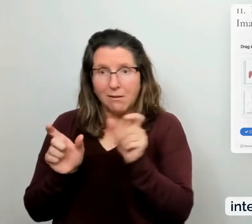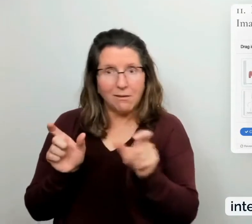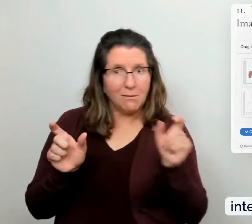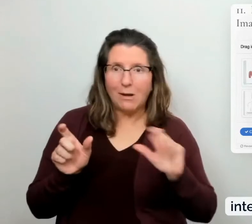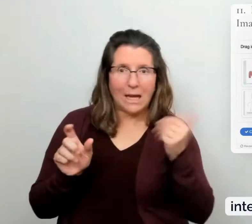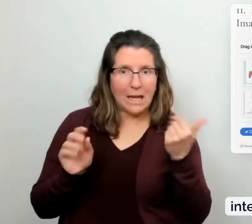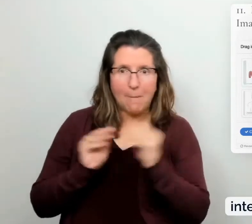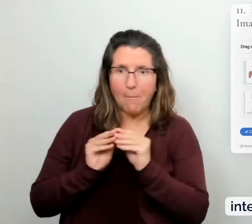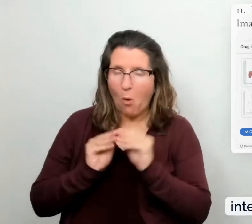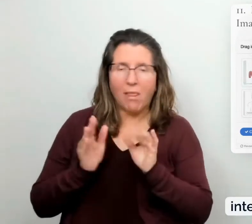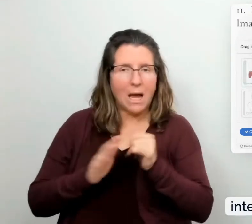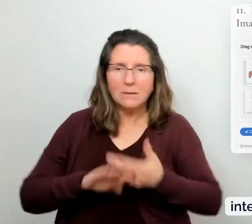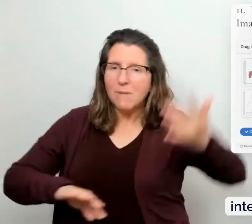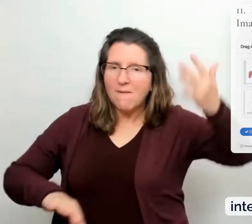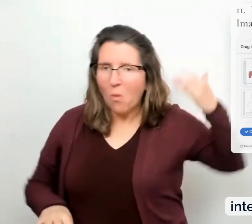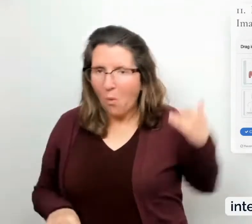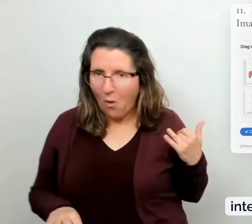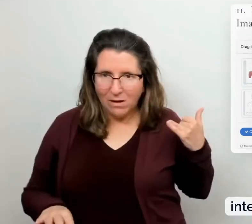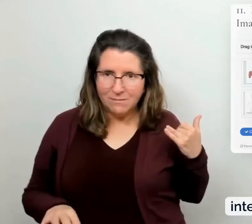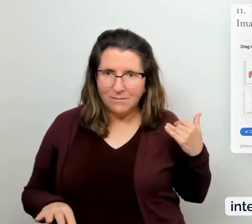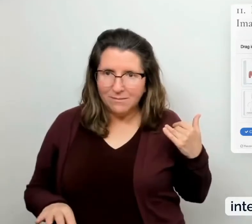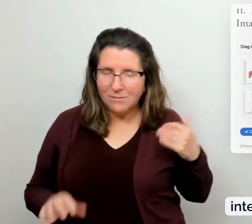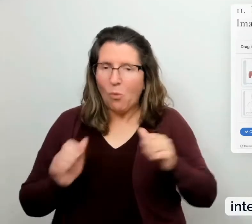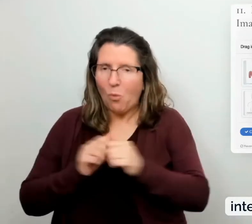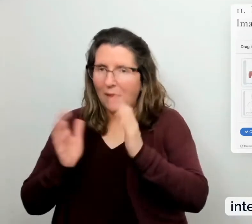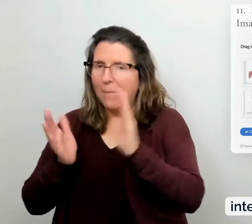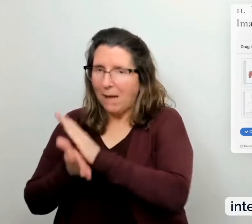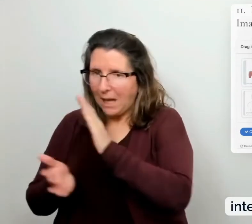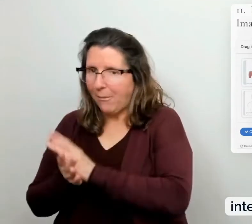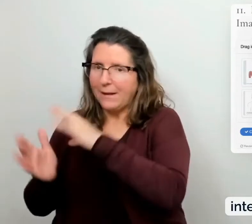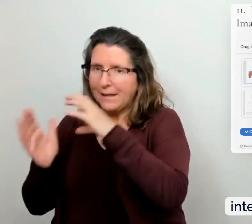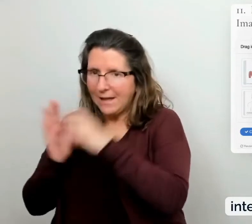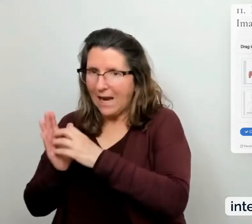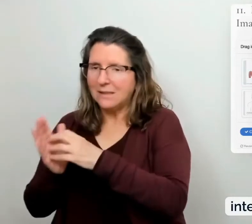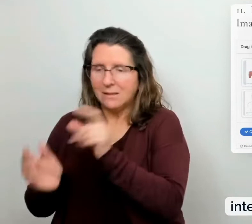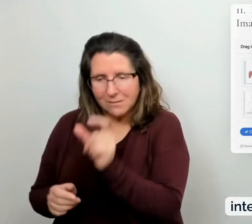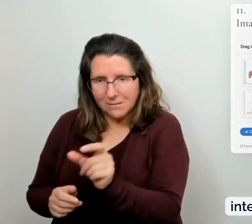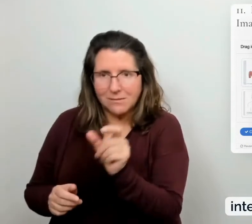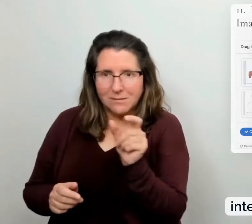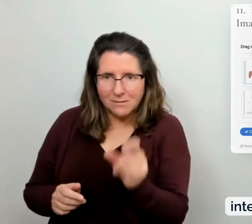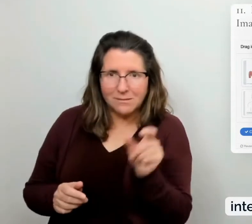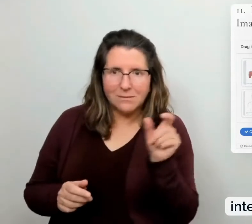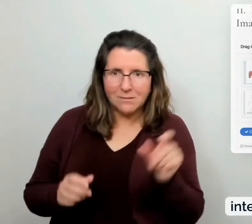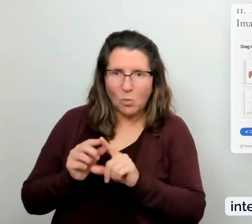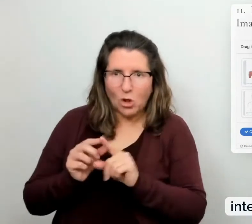Simply reading text on the screen is old school! Might as well be reading from a sheet of paper!